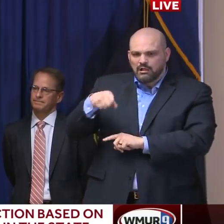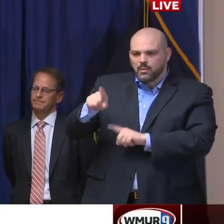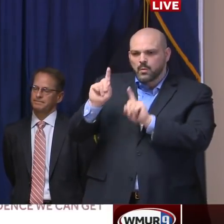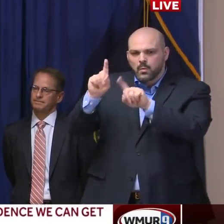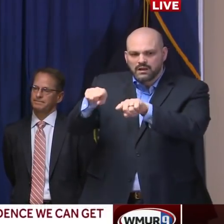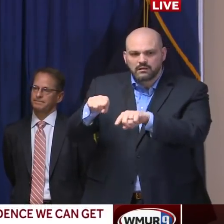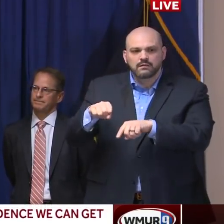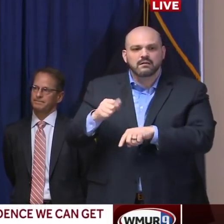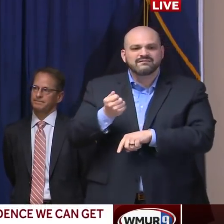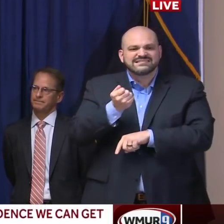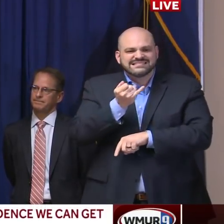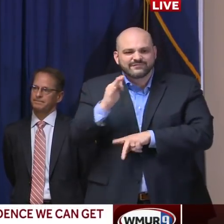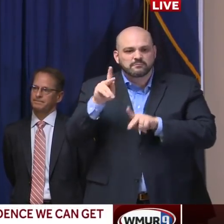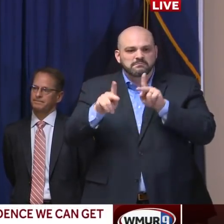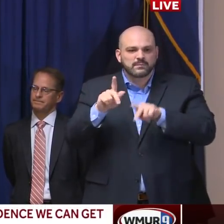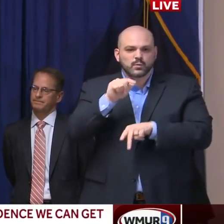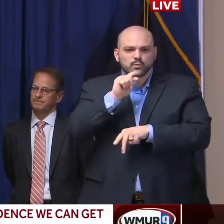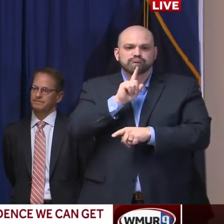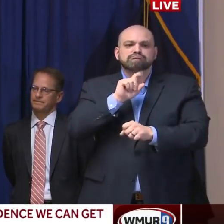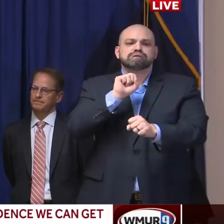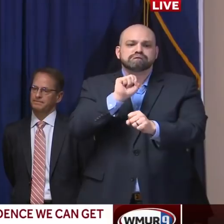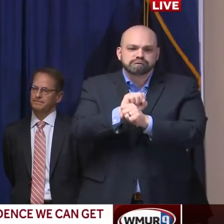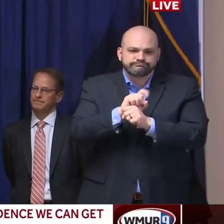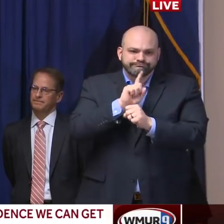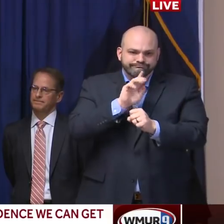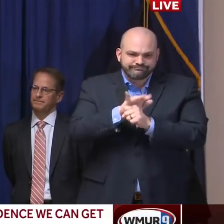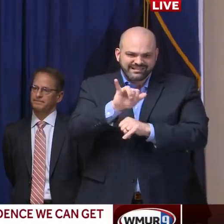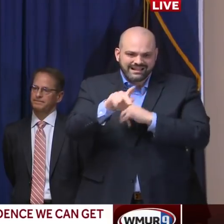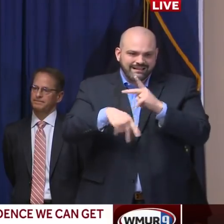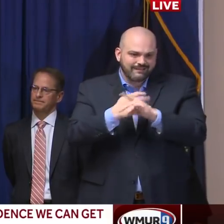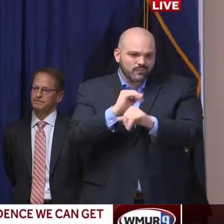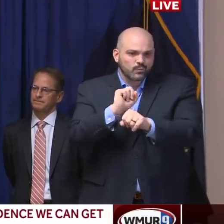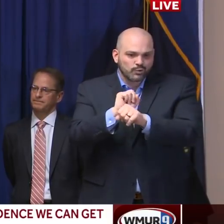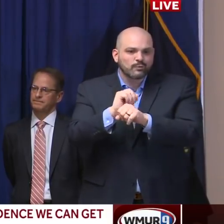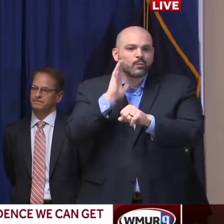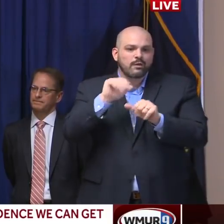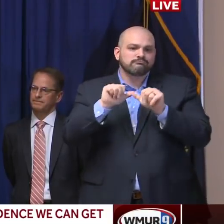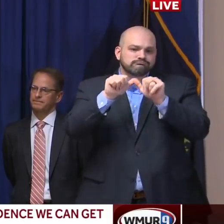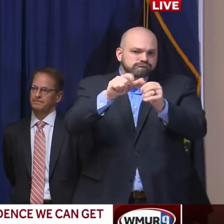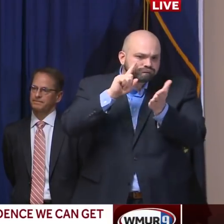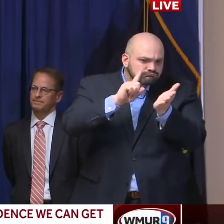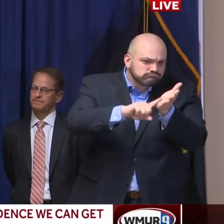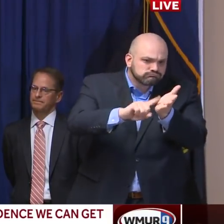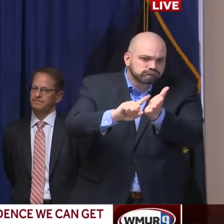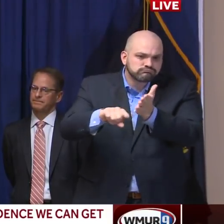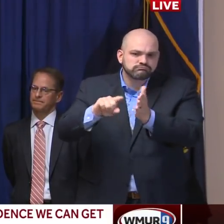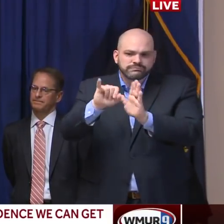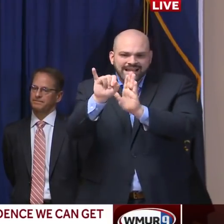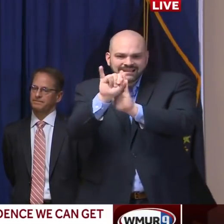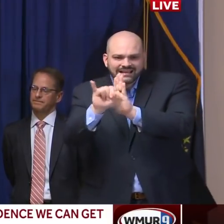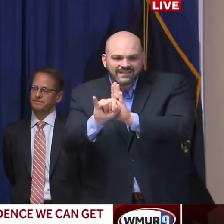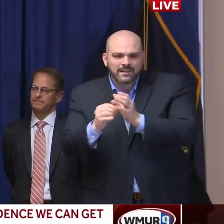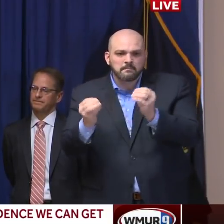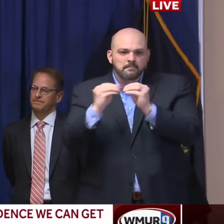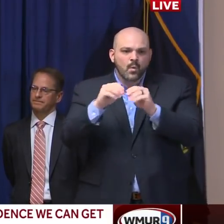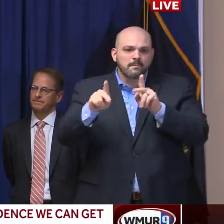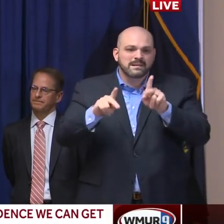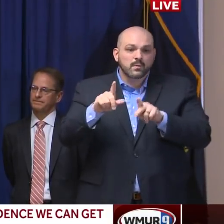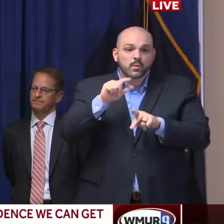MAY HAVE BEEN IN. WE CERTAINLY HAVE QUITE A FEW PEOPLE THAT ARE COMMITTED TO DOING THIS WORK.